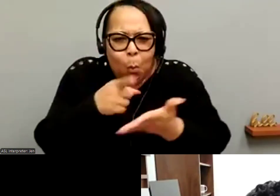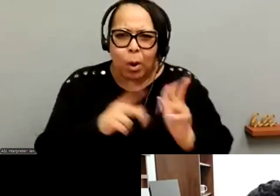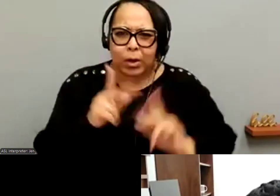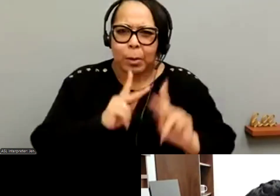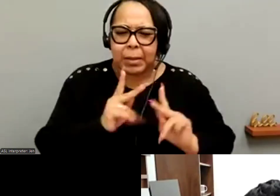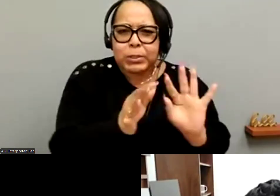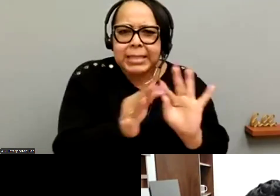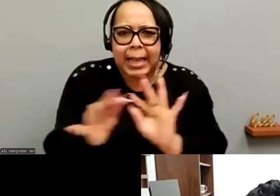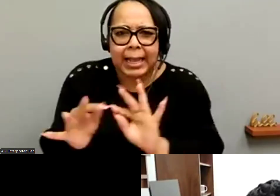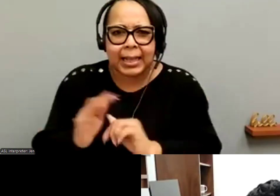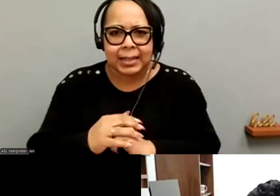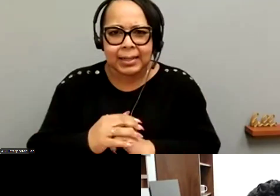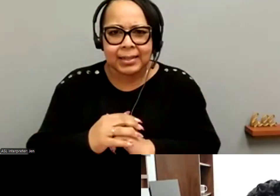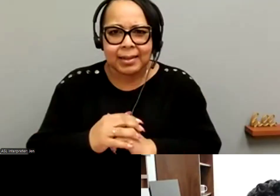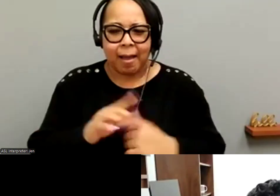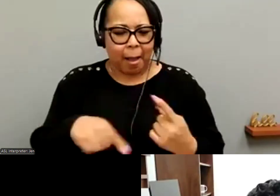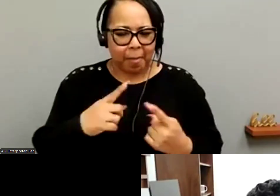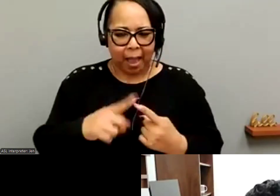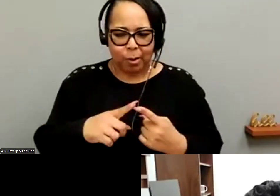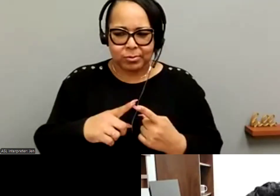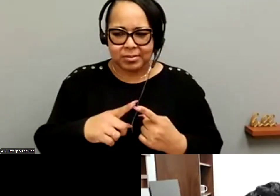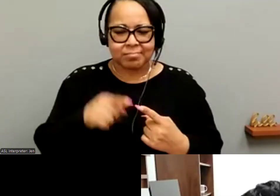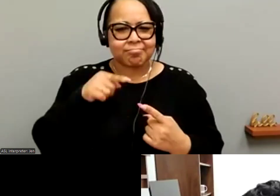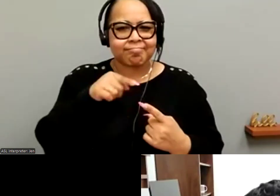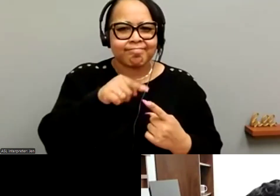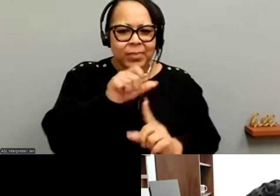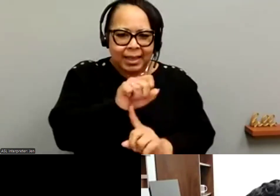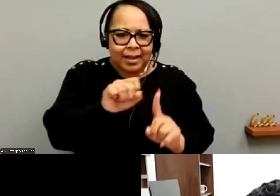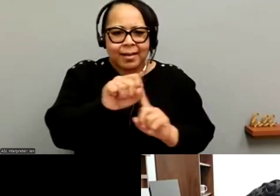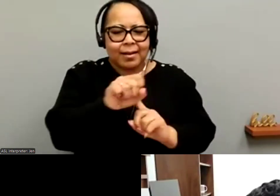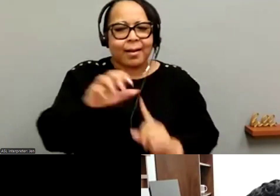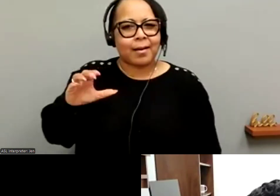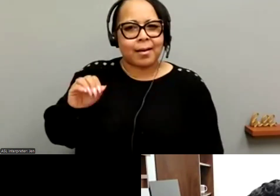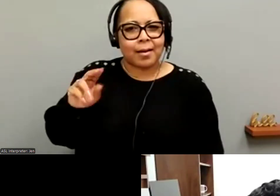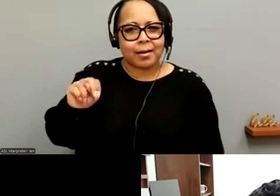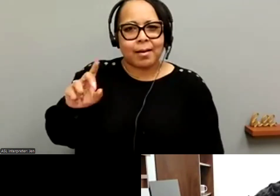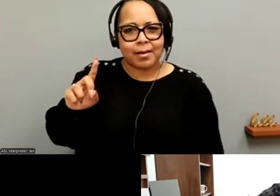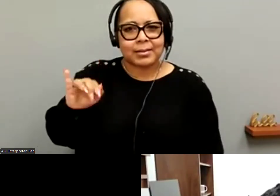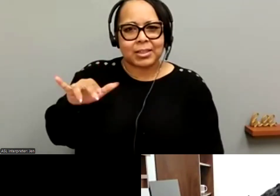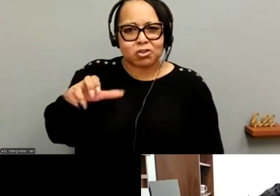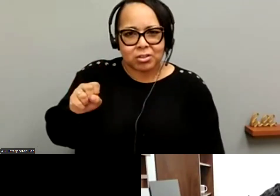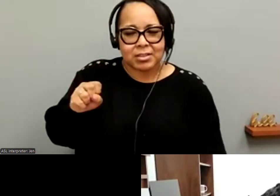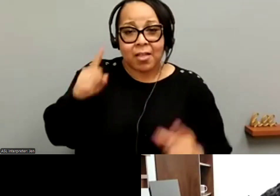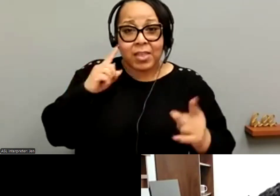13:10:17 saying about the conditions that 13:10:18 determine if they're healthy or